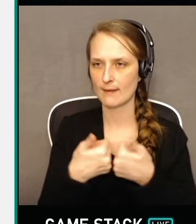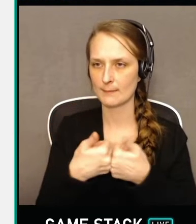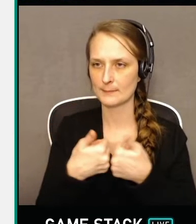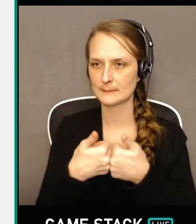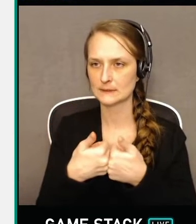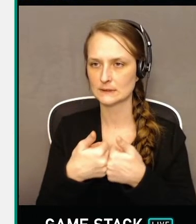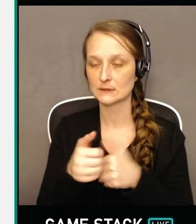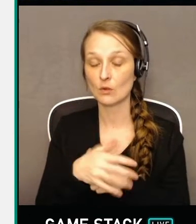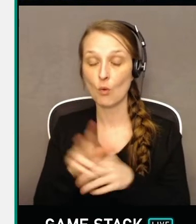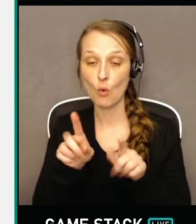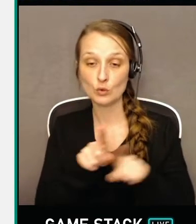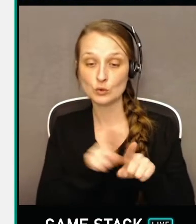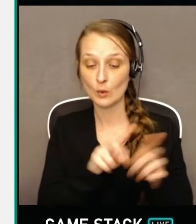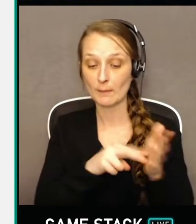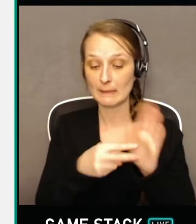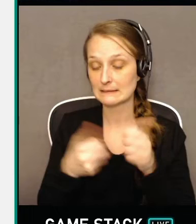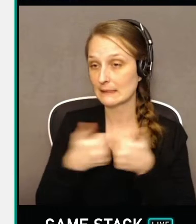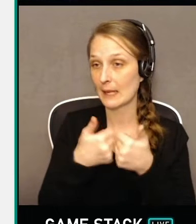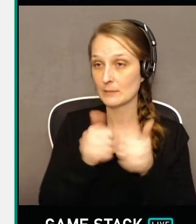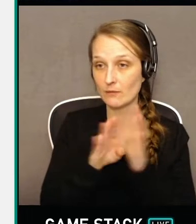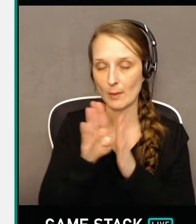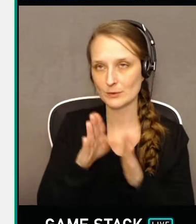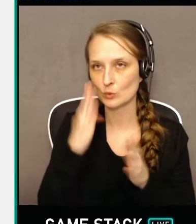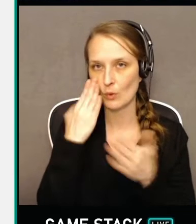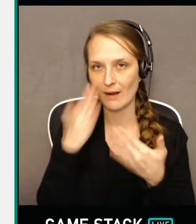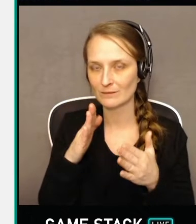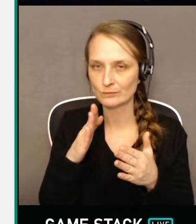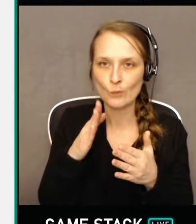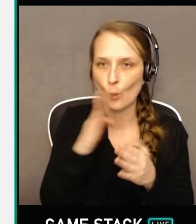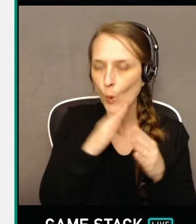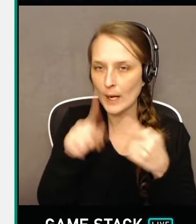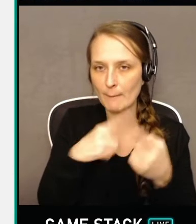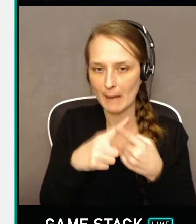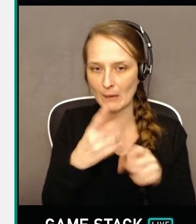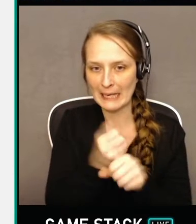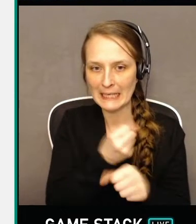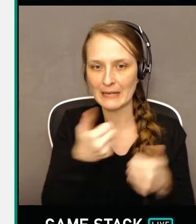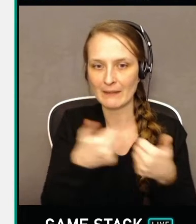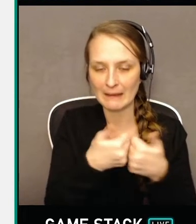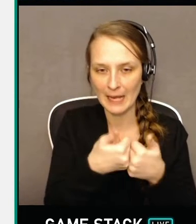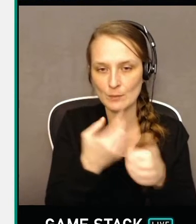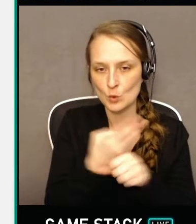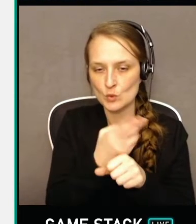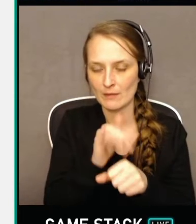It also means that game developers don't have to worry about getting their game using the latest version of DirectX